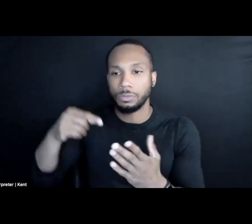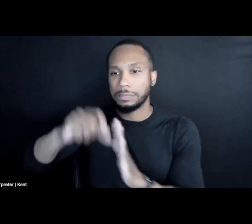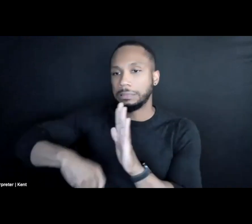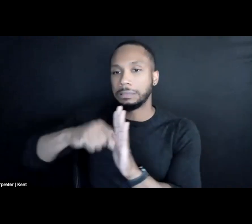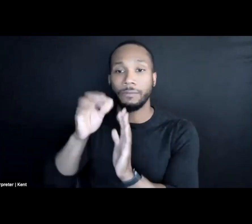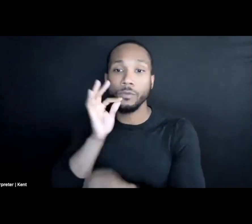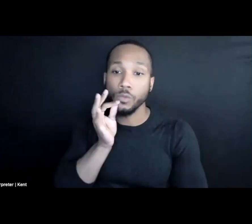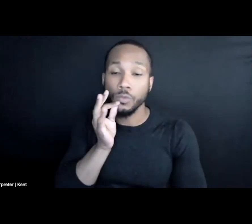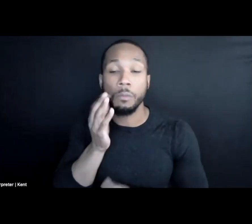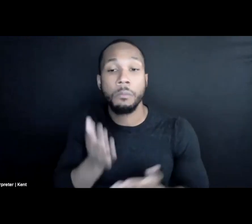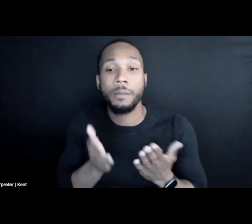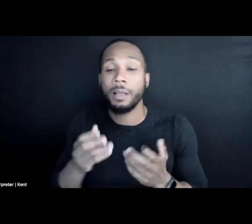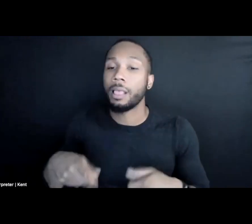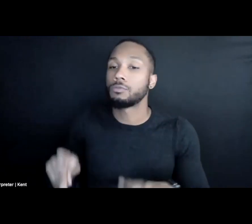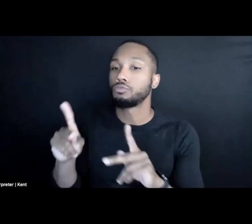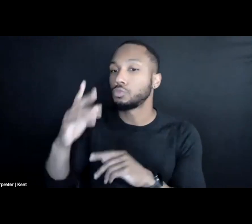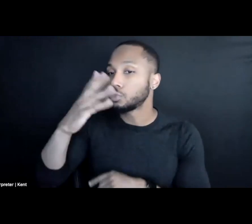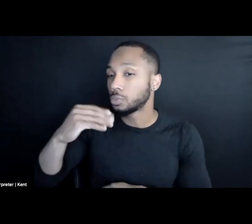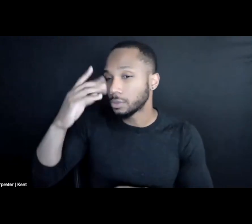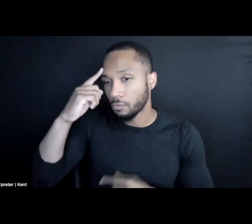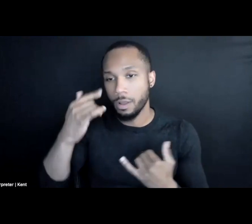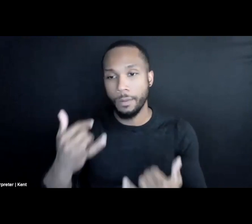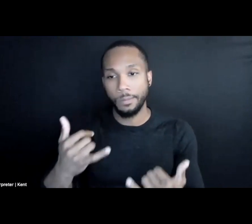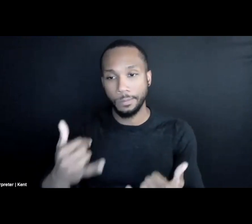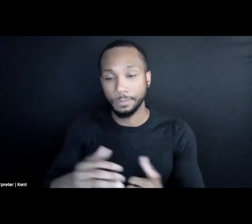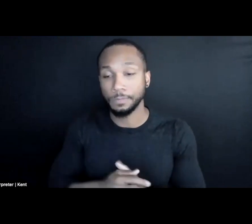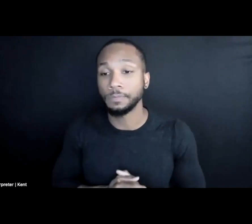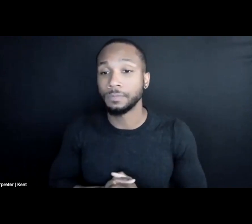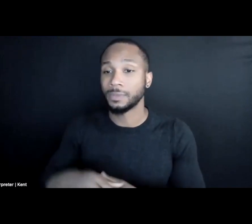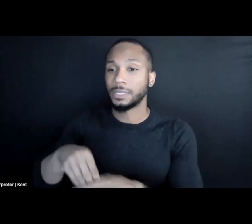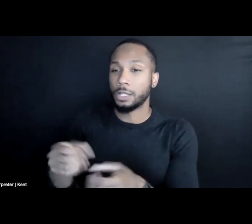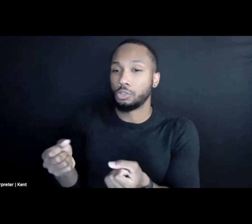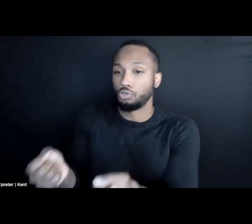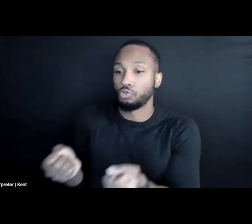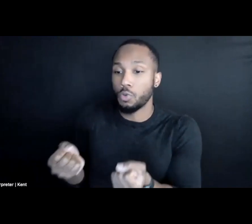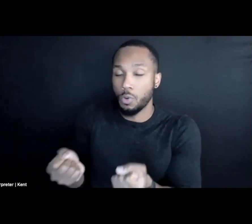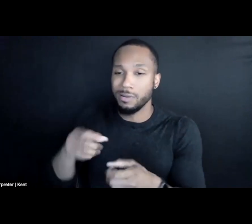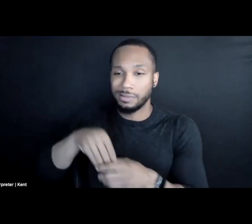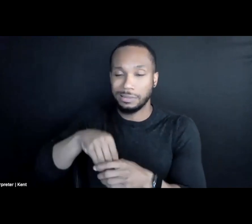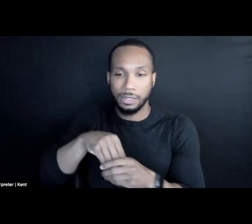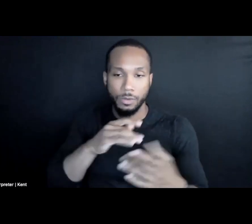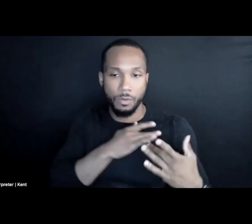Maybe let them sleep, for now, in that drawer inside your heart